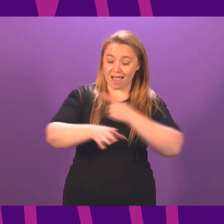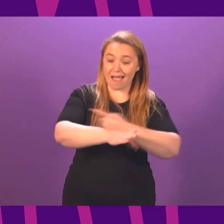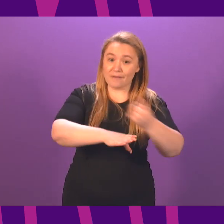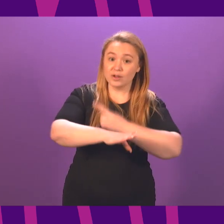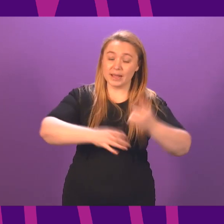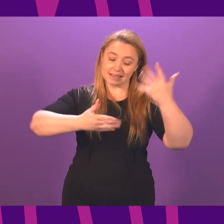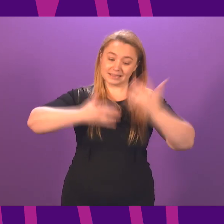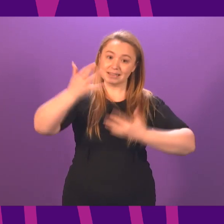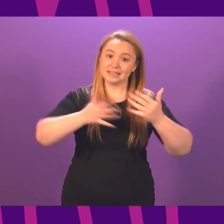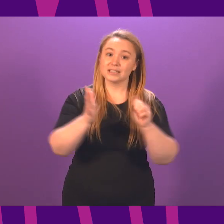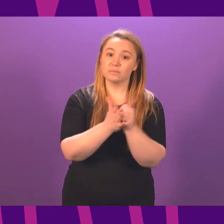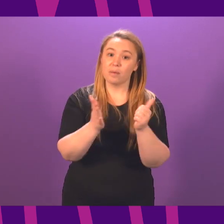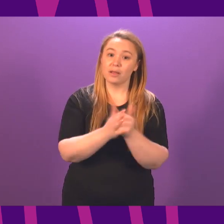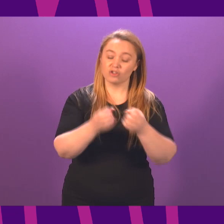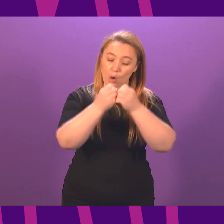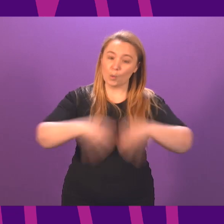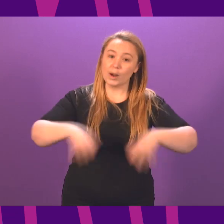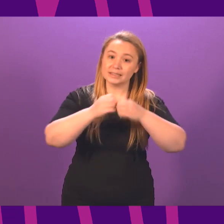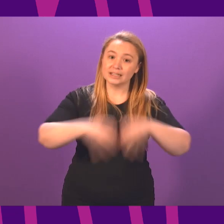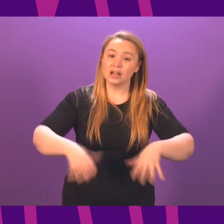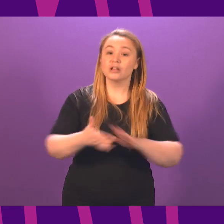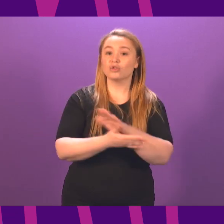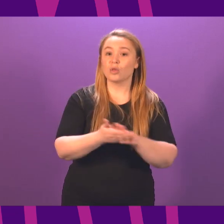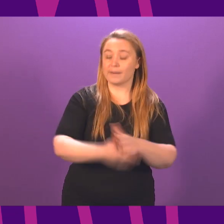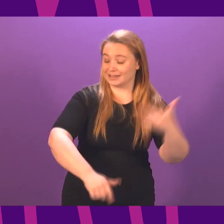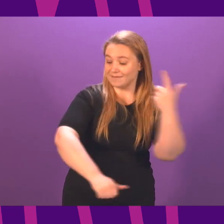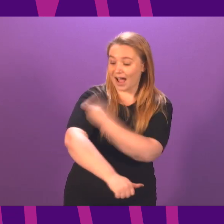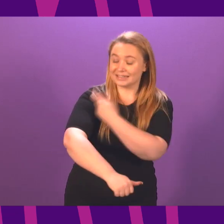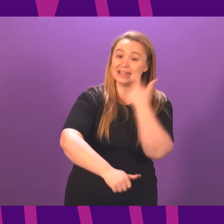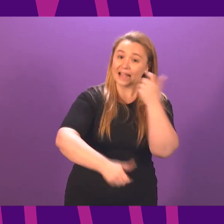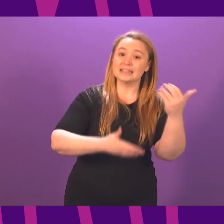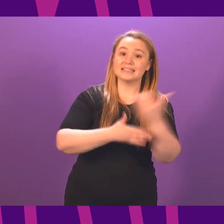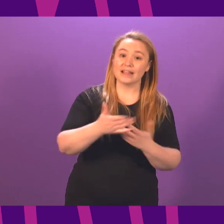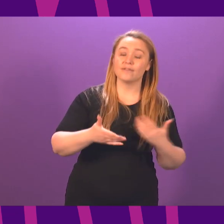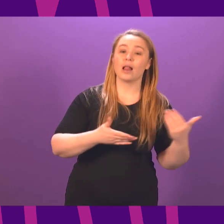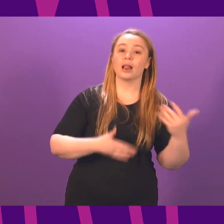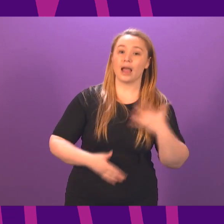so that every drop of vaccine goes to saving lives? The First Minister: We already